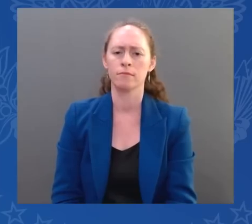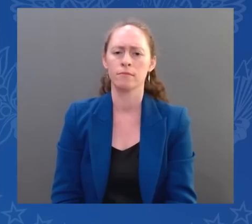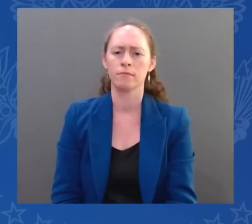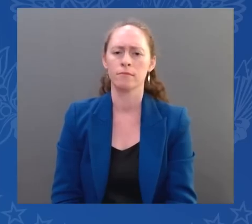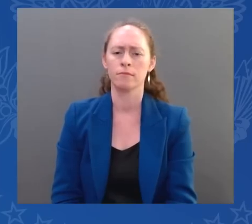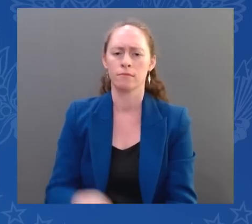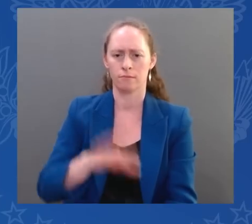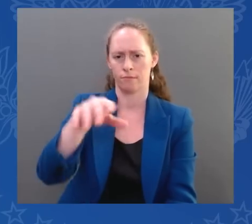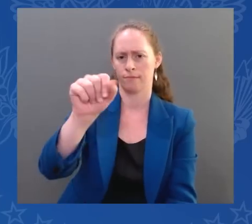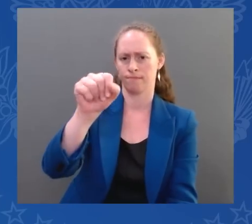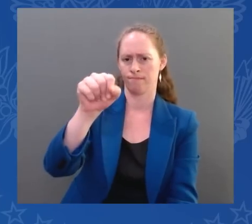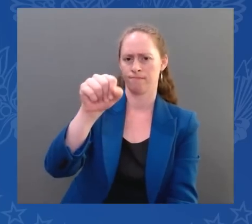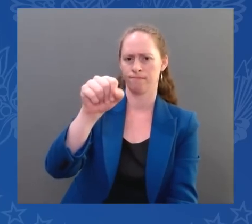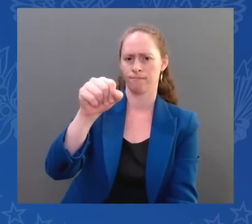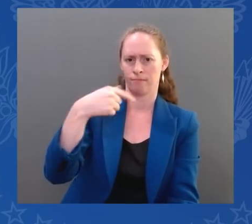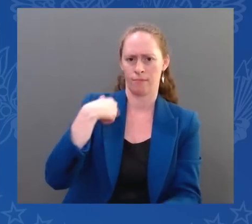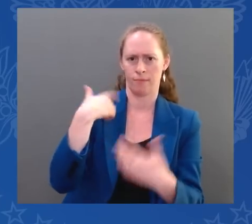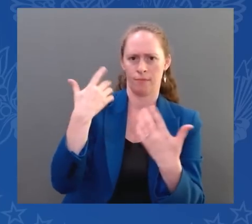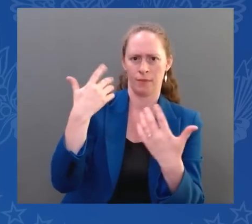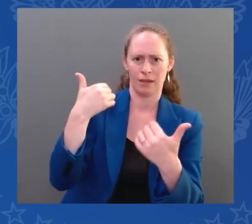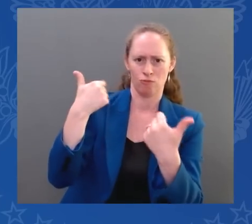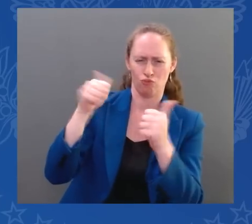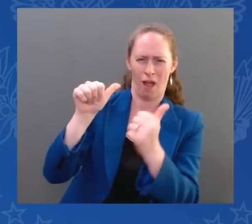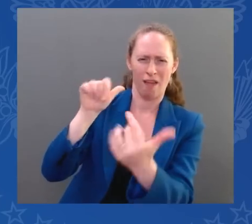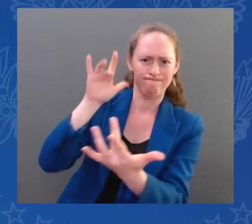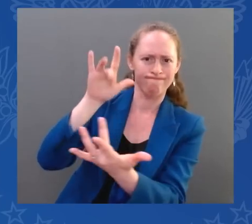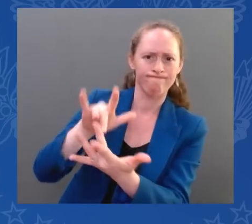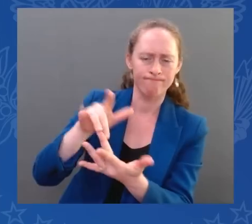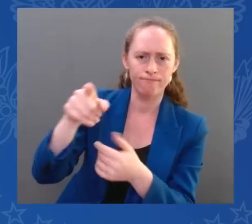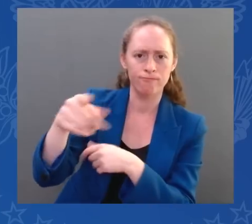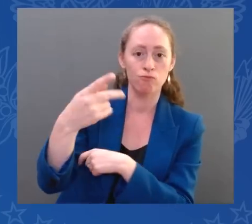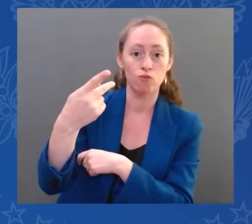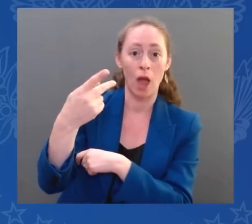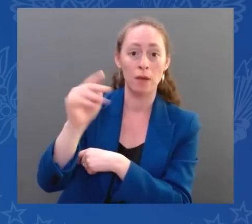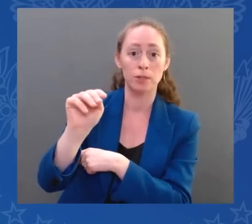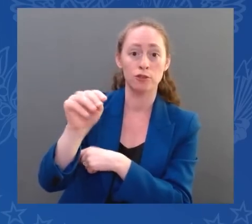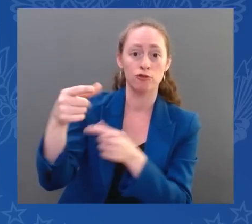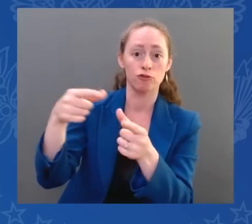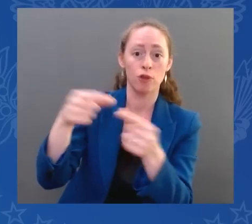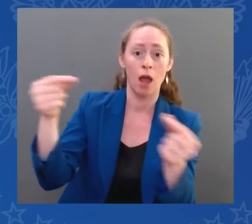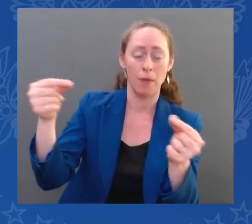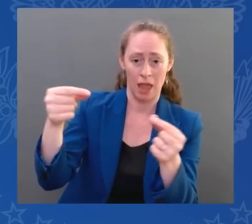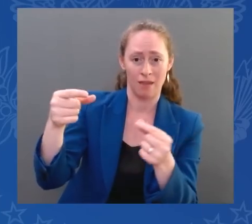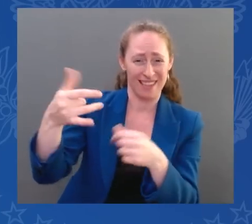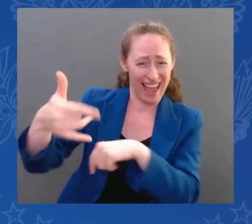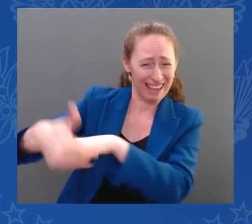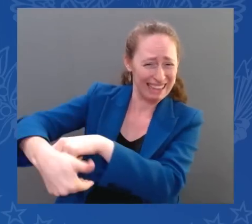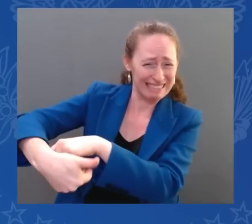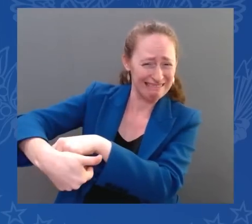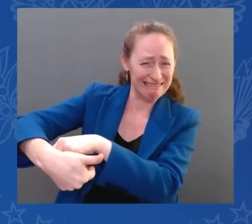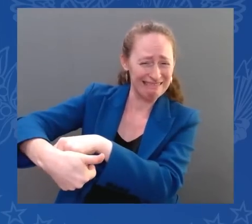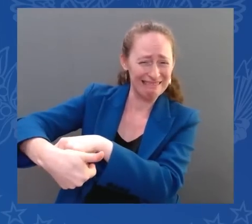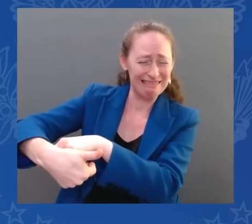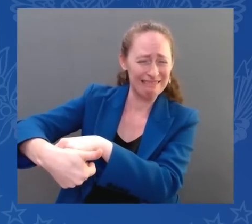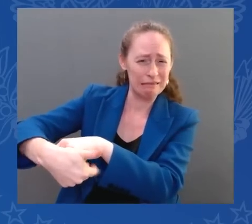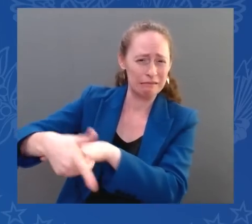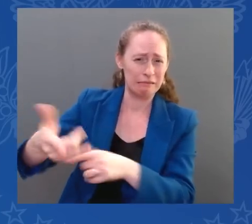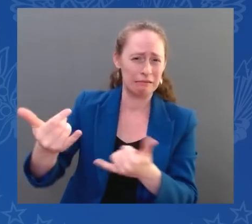And he was -- it was very late there at night. I'll be talking there in the morning. I'm going to be stopping to sign the condolence book